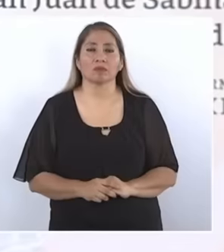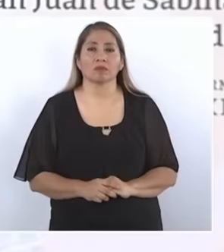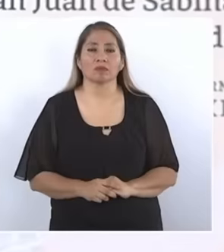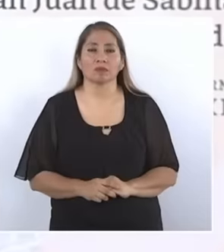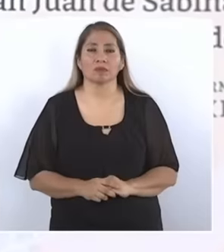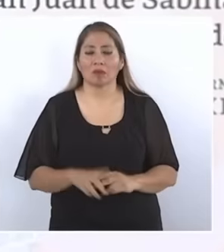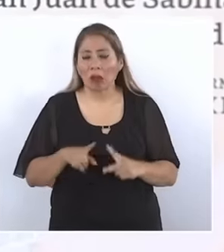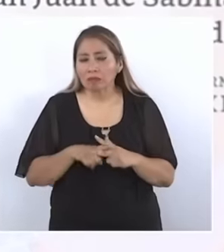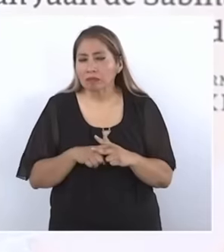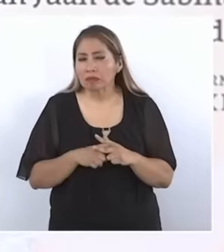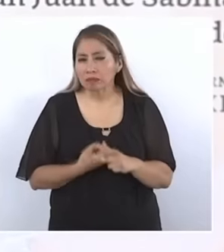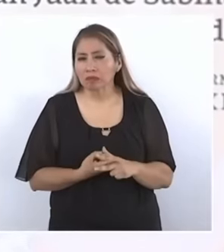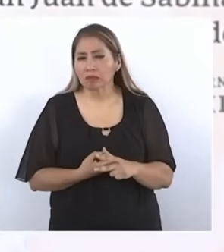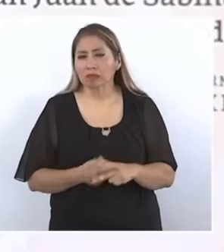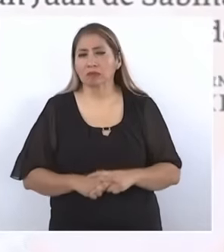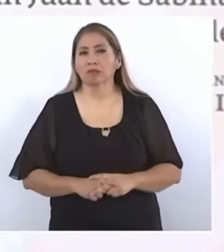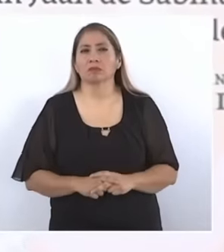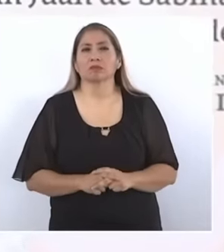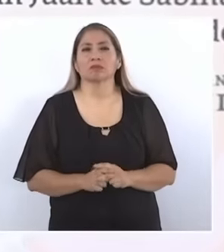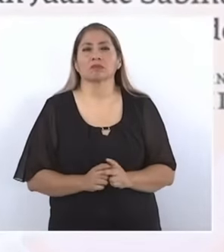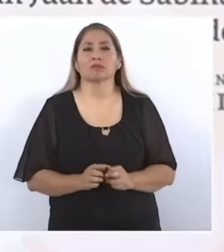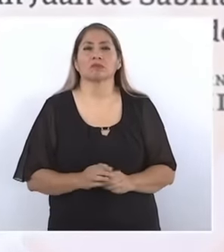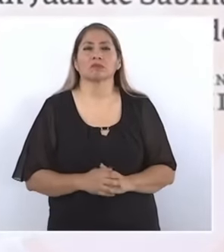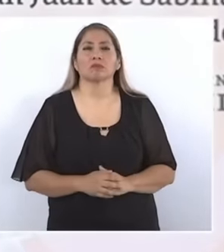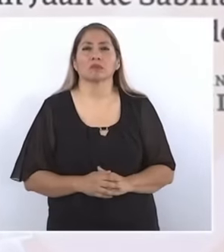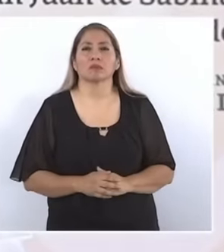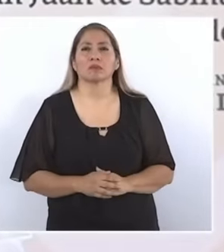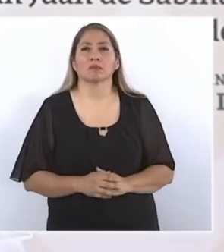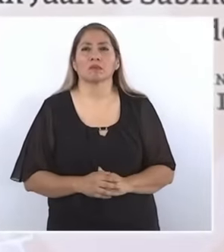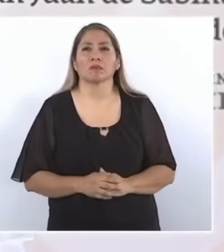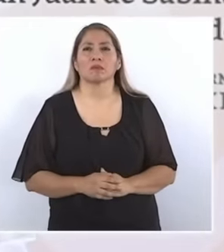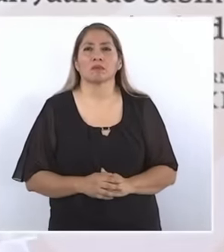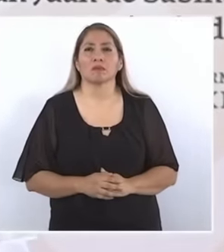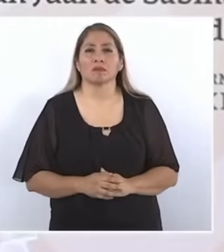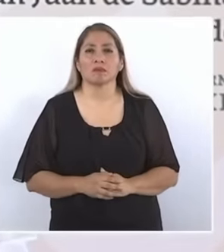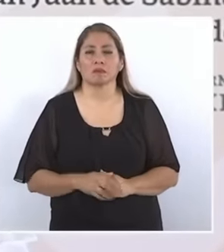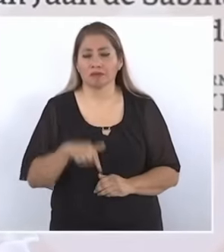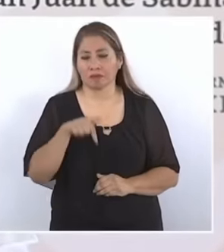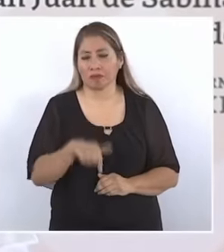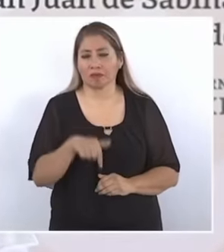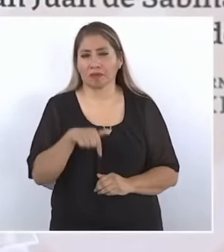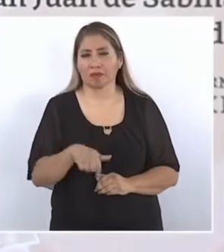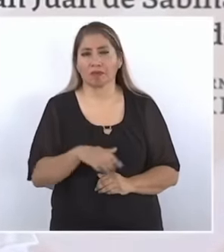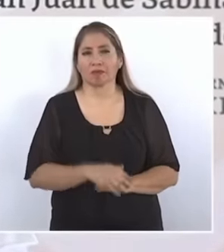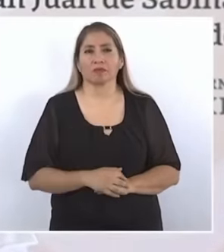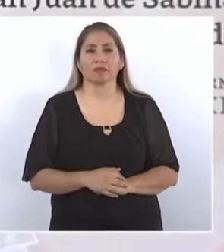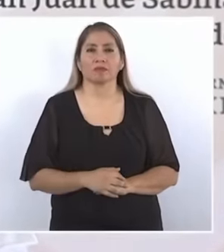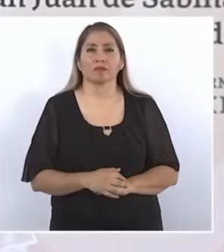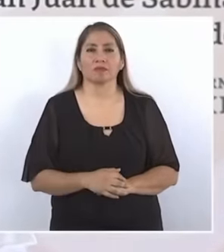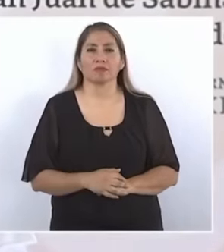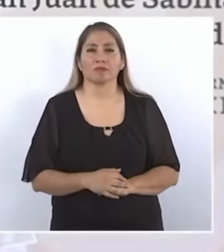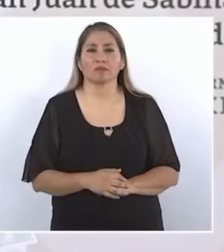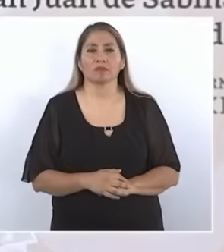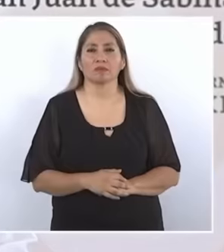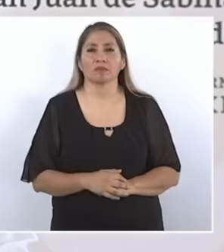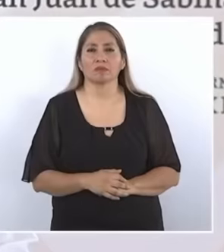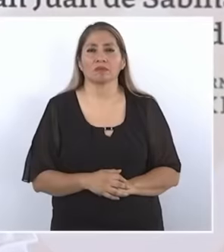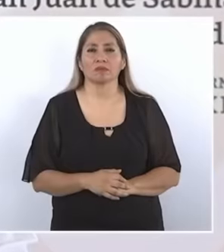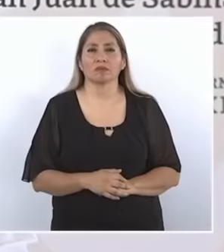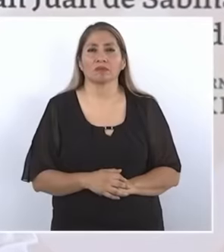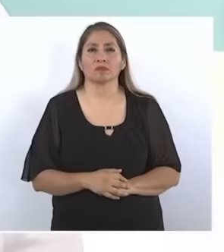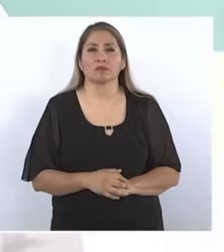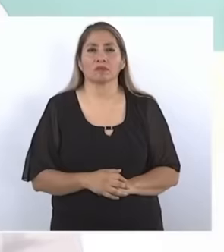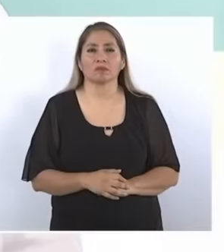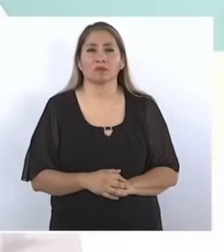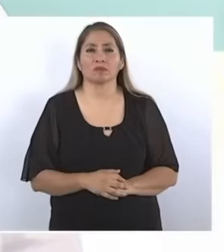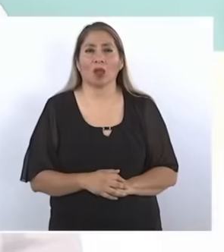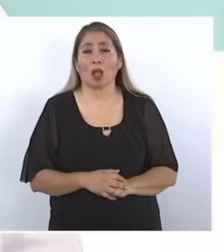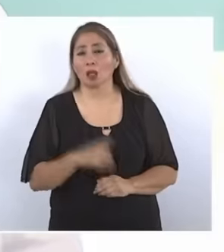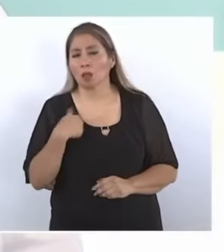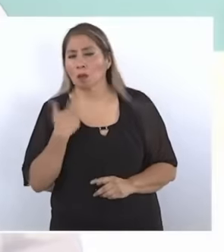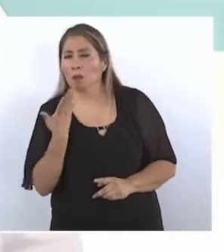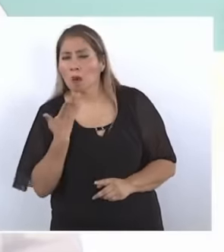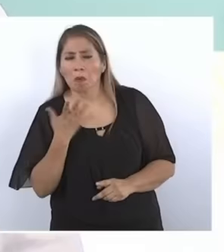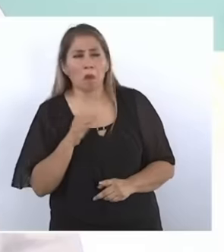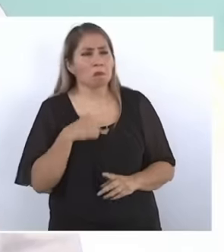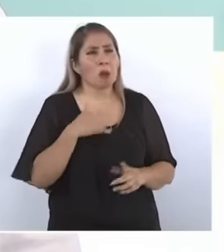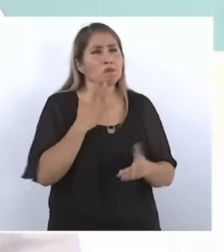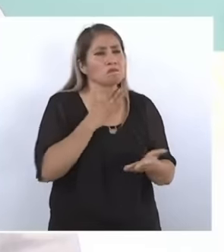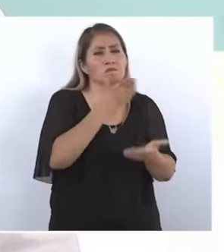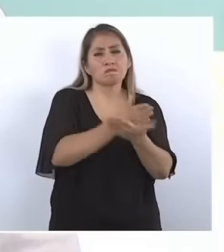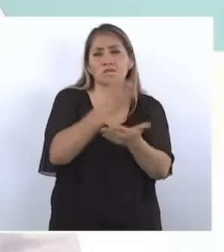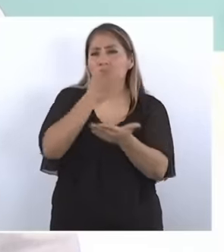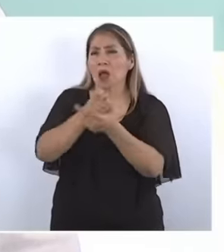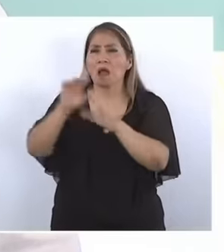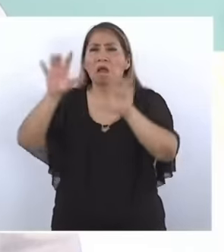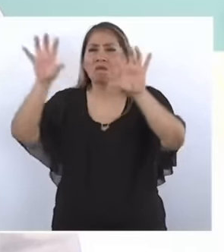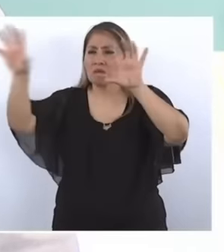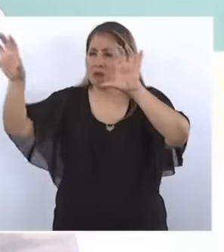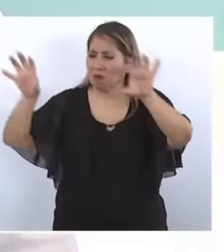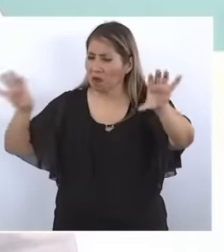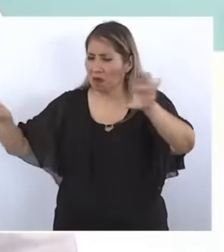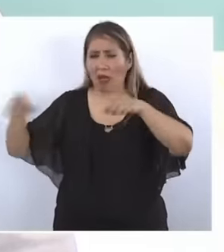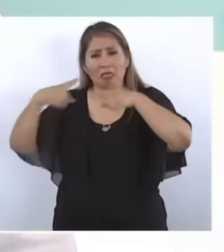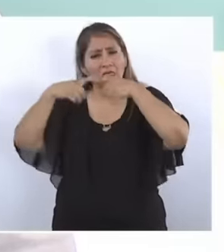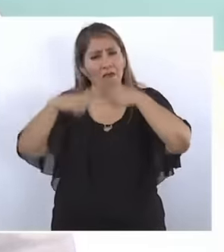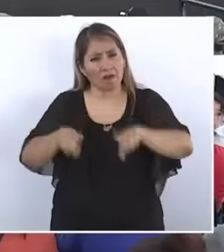Here this tour that we are going to carry out through regions of the country with the president-